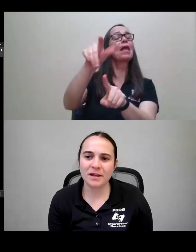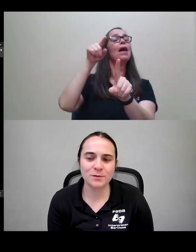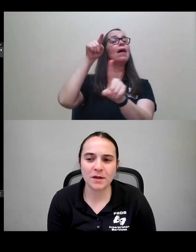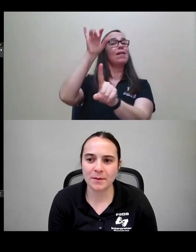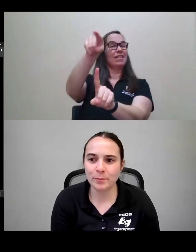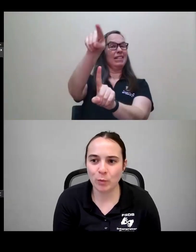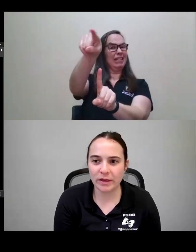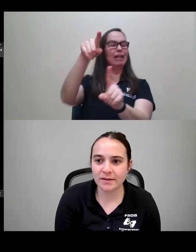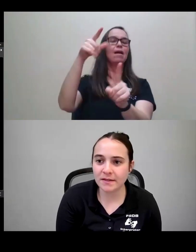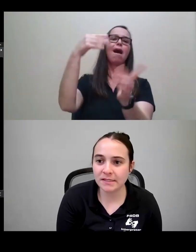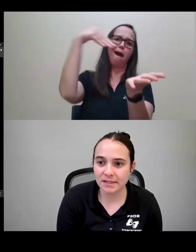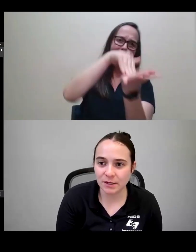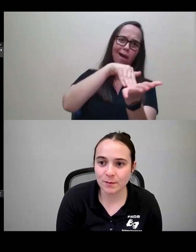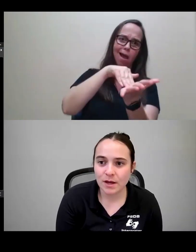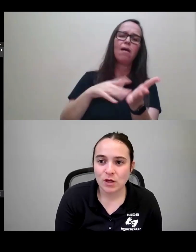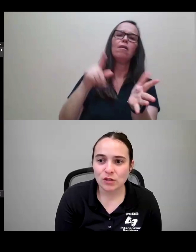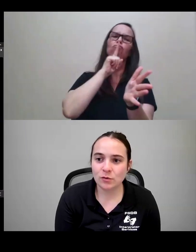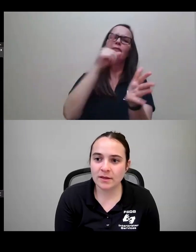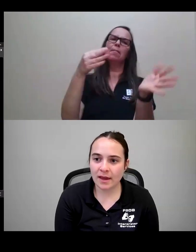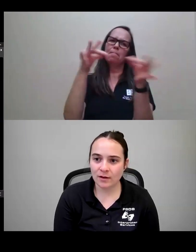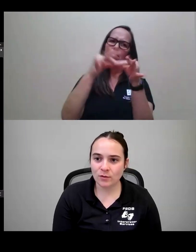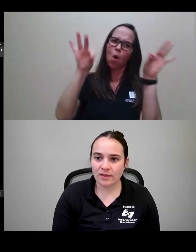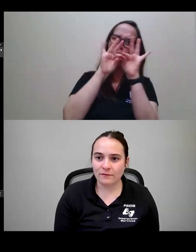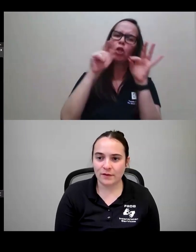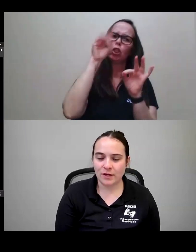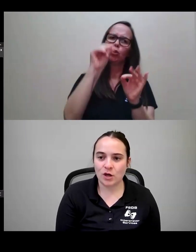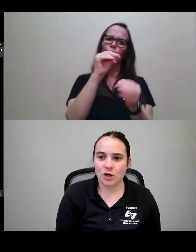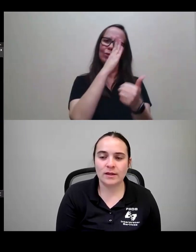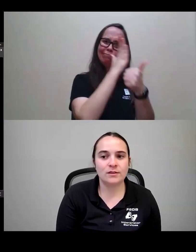Okay, that's okay. We can continue. So again, with that video,